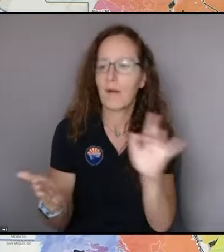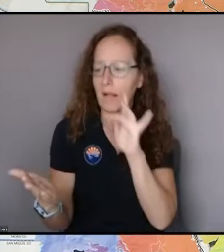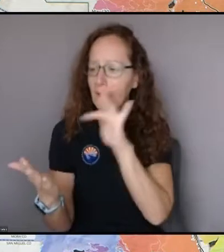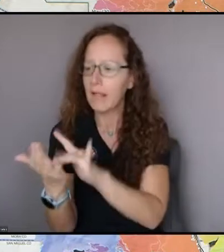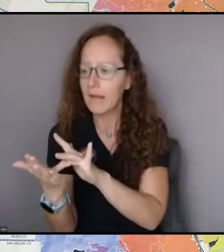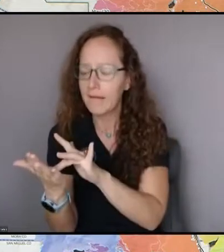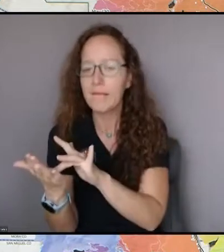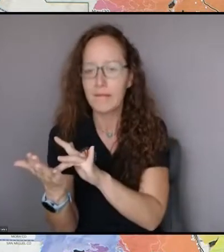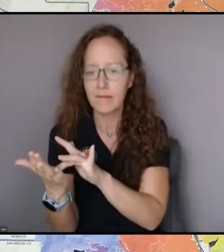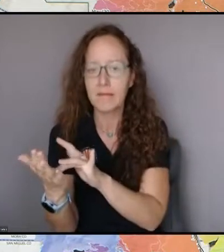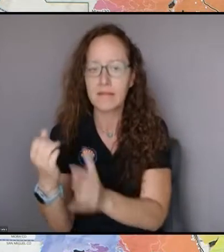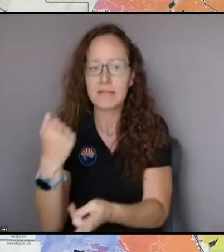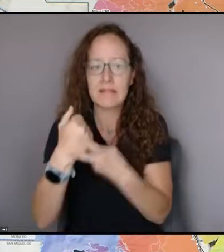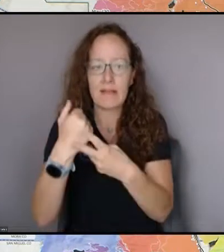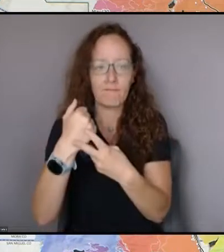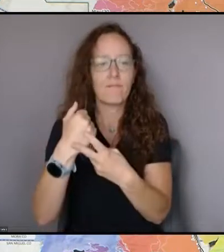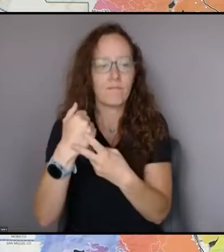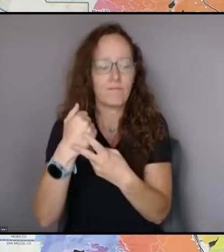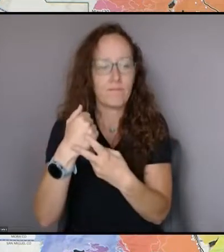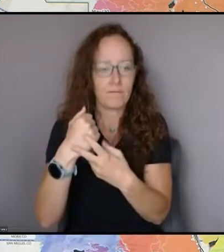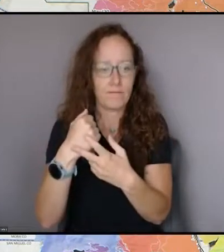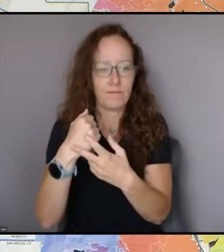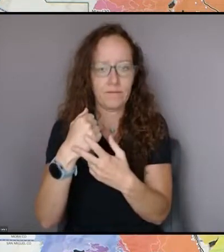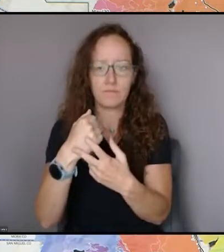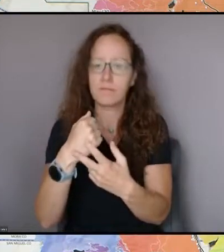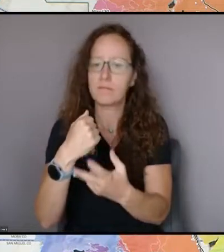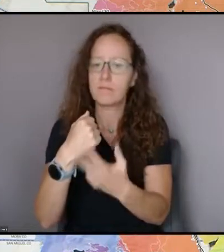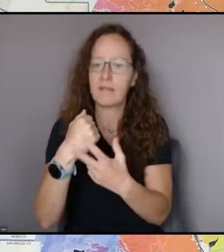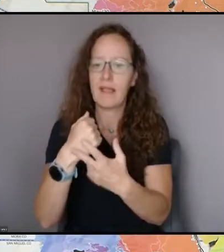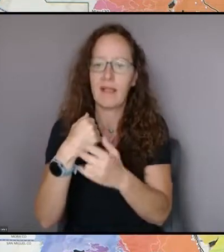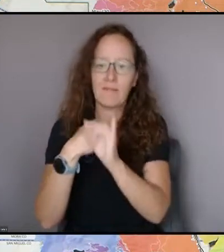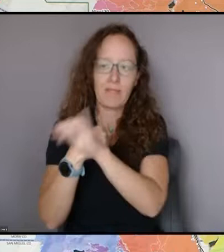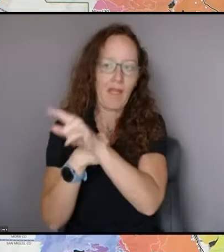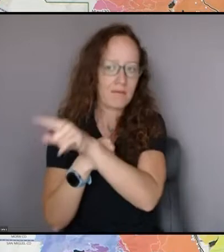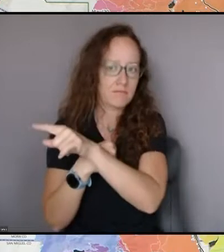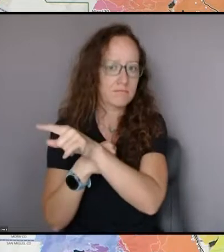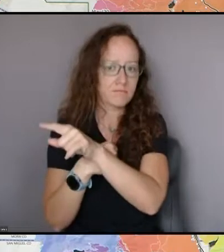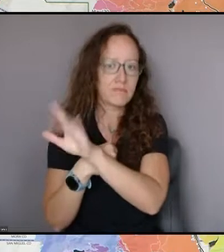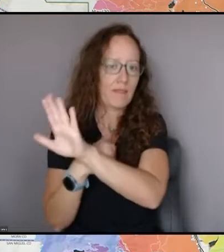shortcut. And the reason I would suggest you to do that is that